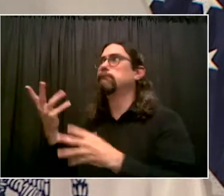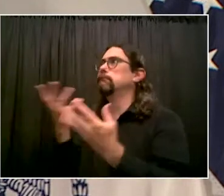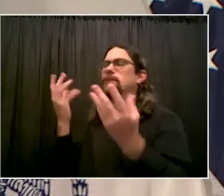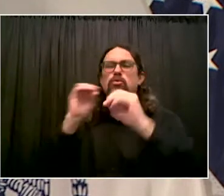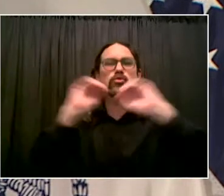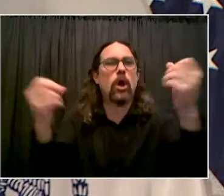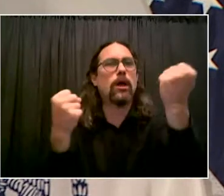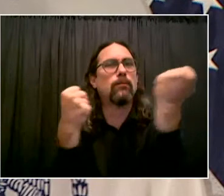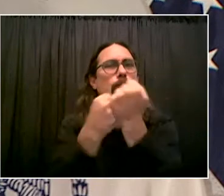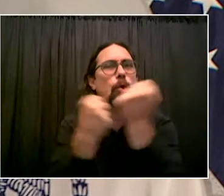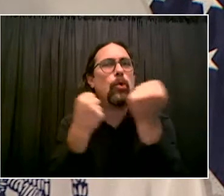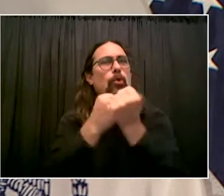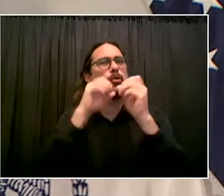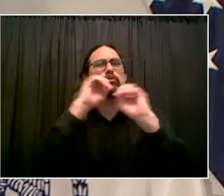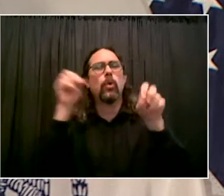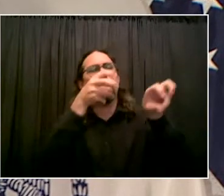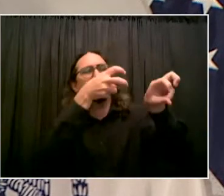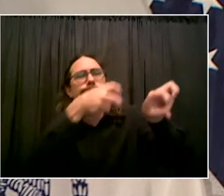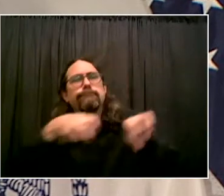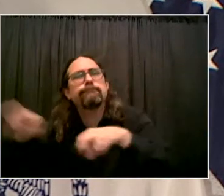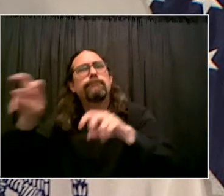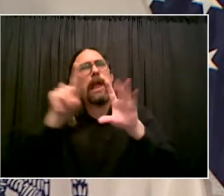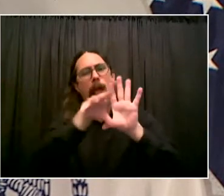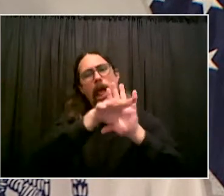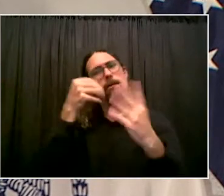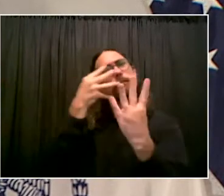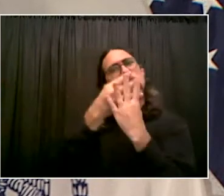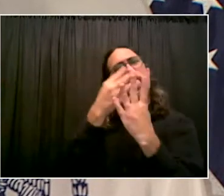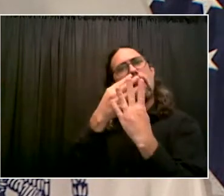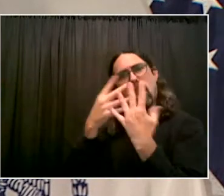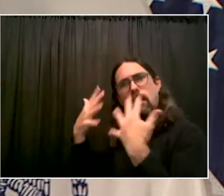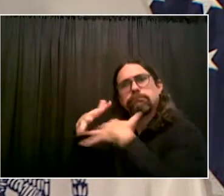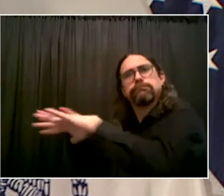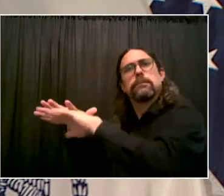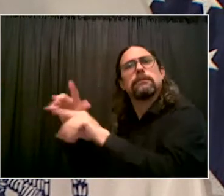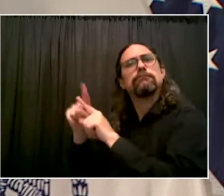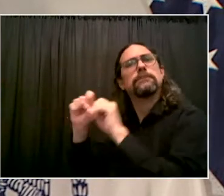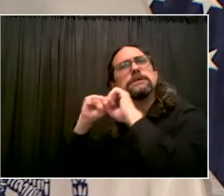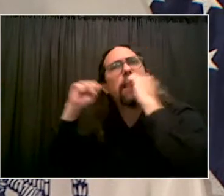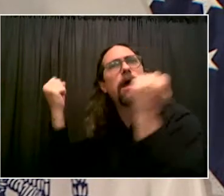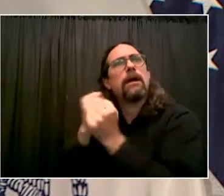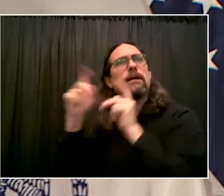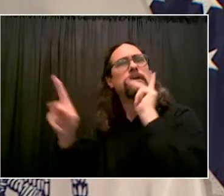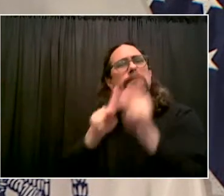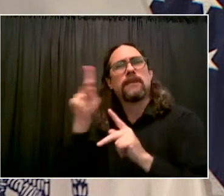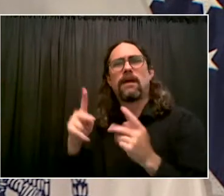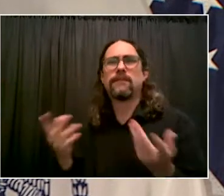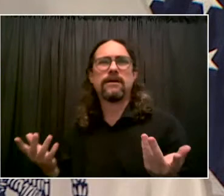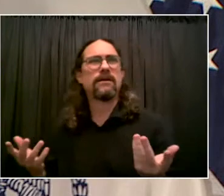TO WORK ON, YES WE NEED TO MAKE SURE THERE ARE CLEAR CONSEQUENCES.